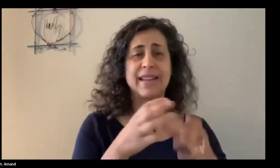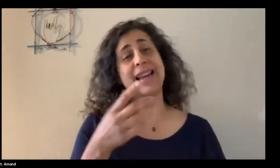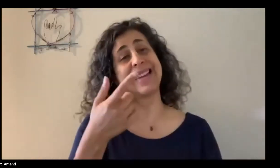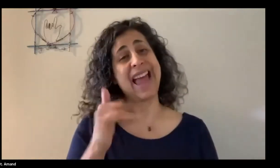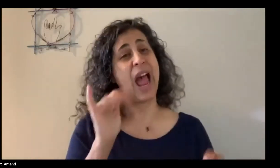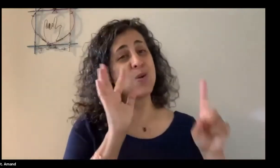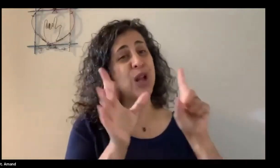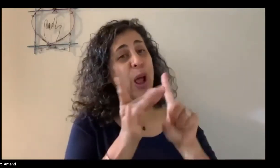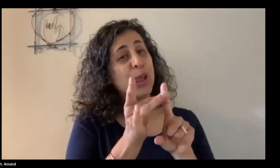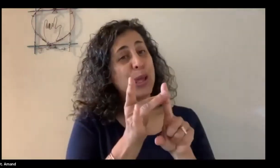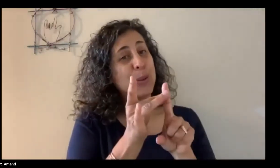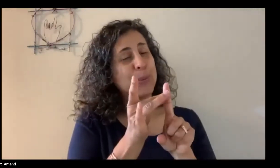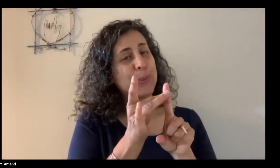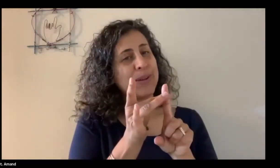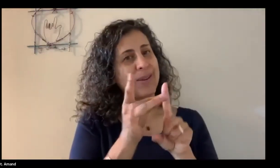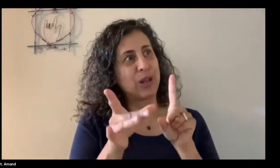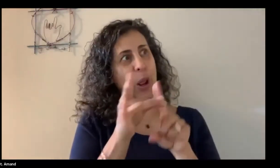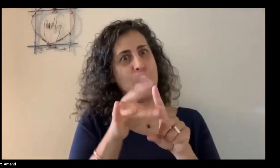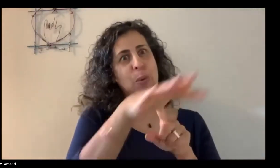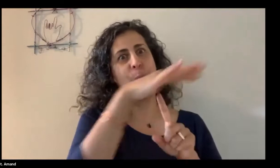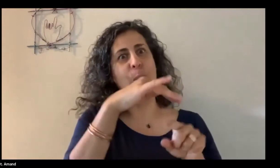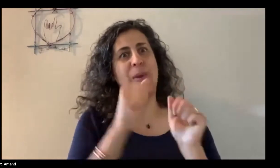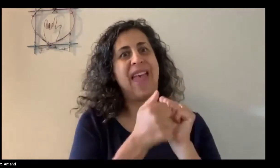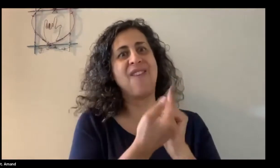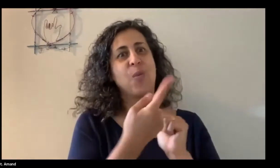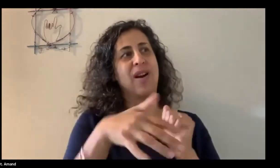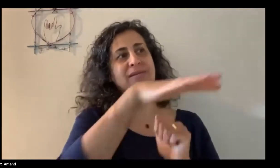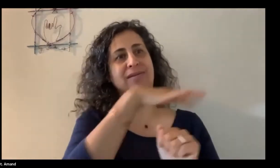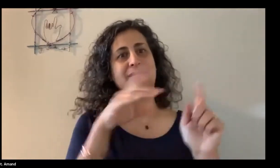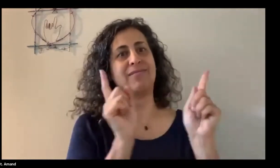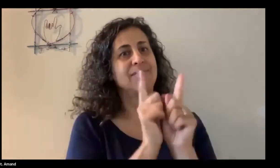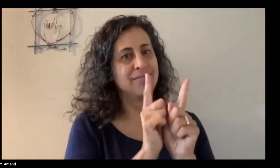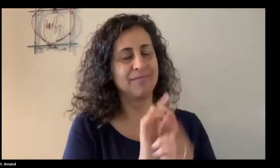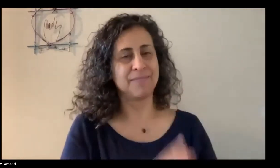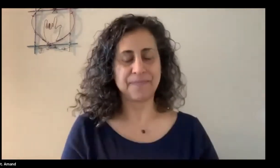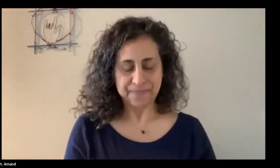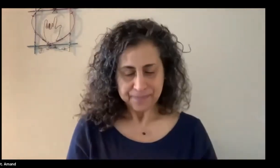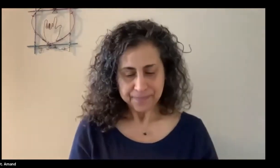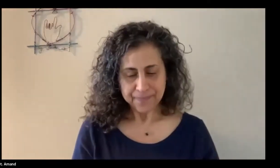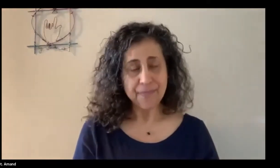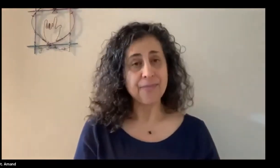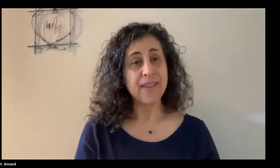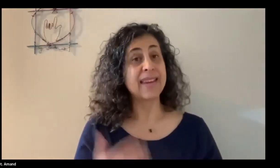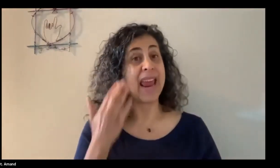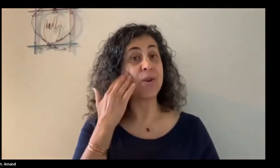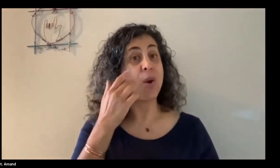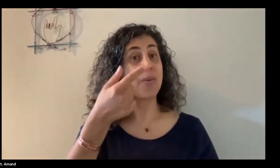It's famous for being a gathering for rainbow folks, you know, and people were just drawn to Guy, you know,